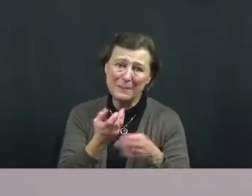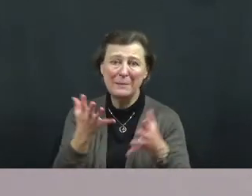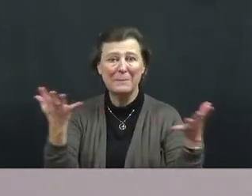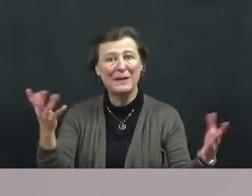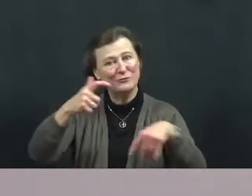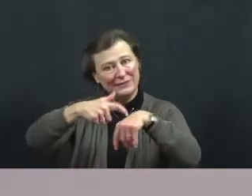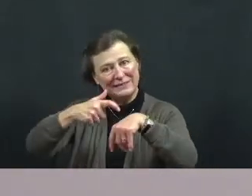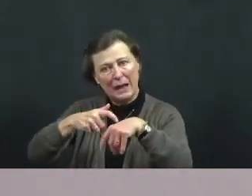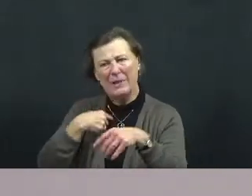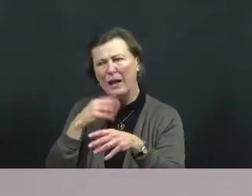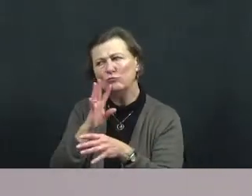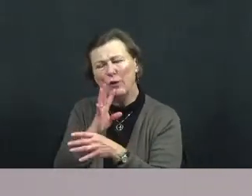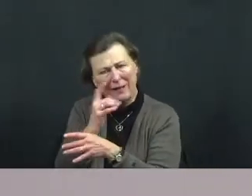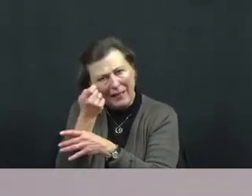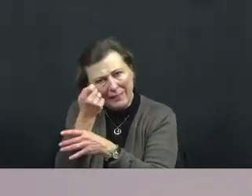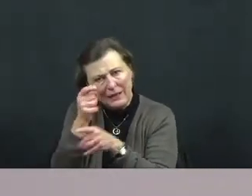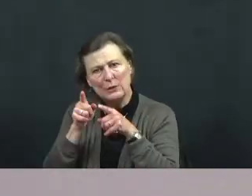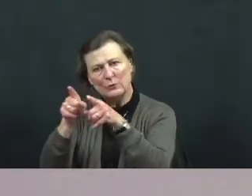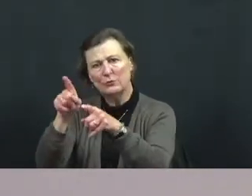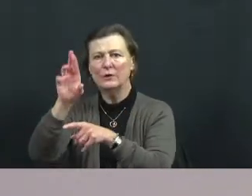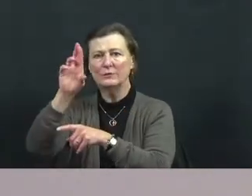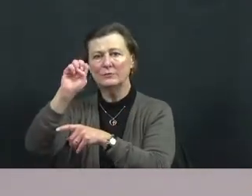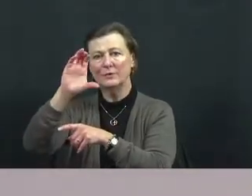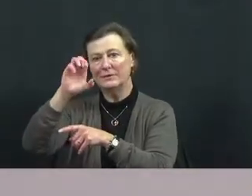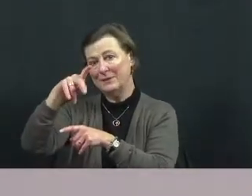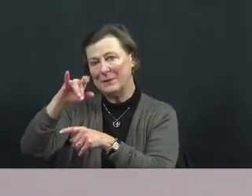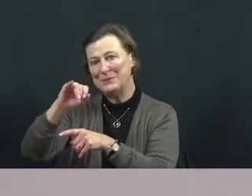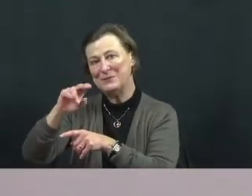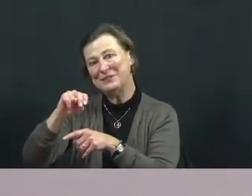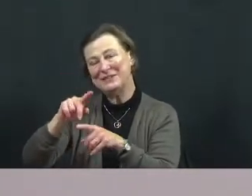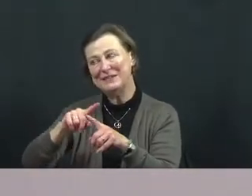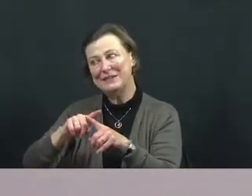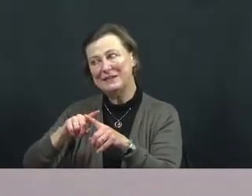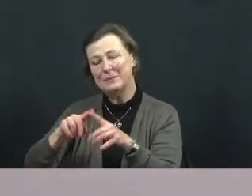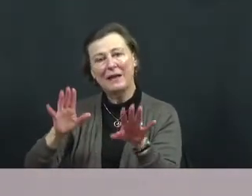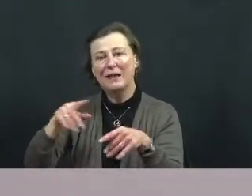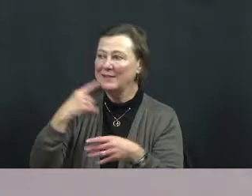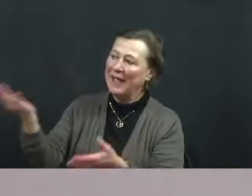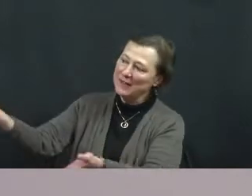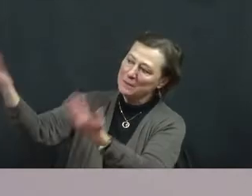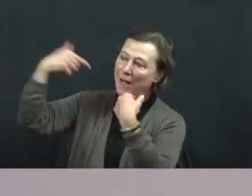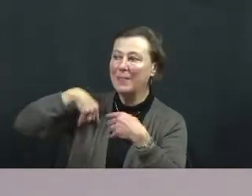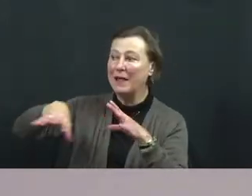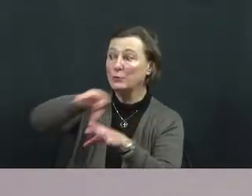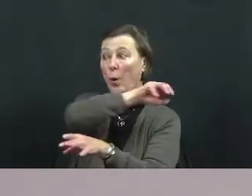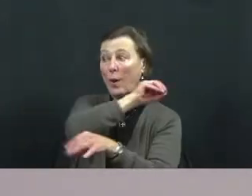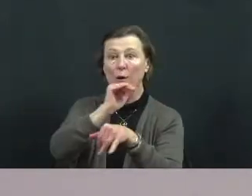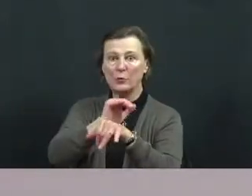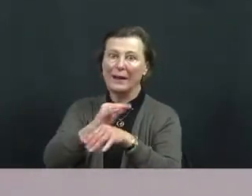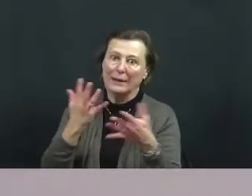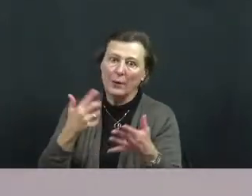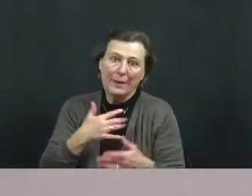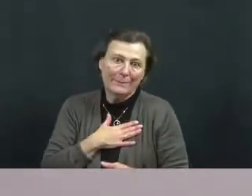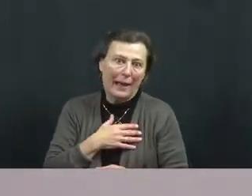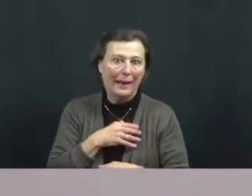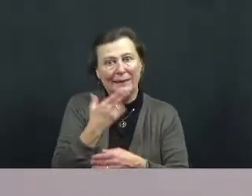I talked to him a little bit during the reception, but I certainly couldn't say, “Hey, let's go out tonight,” because it was my honeymoon night.